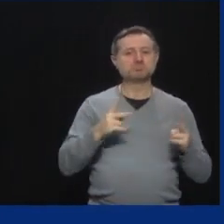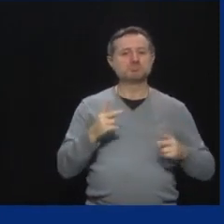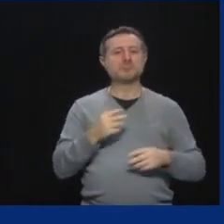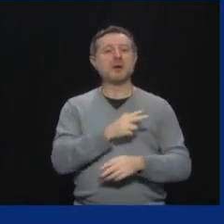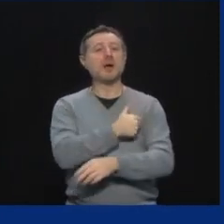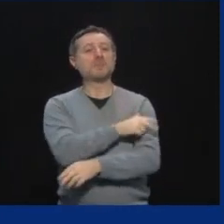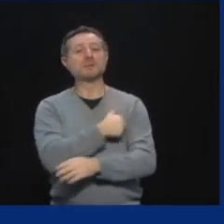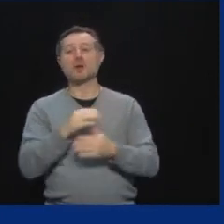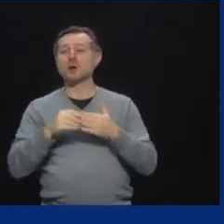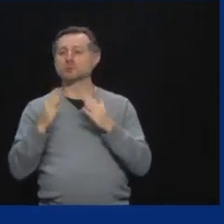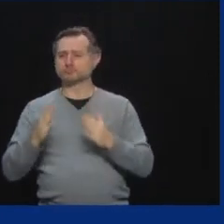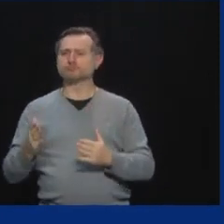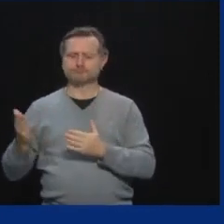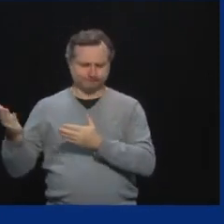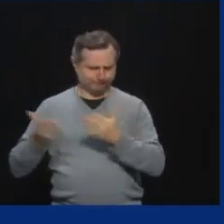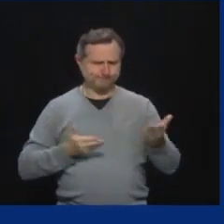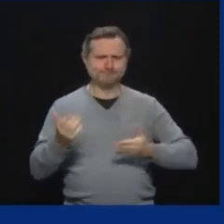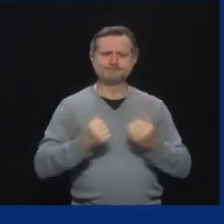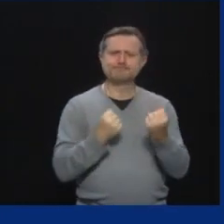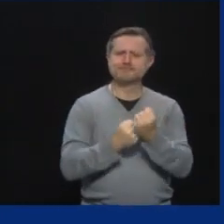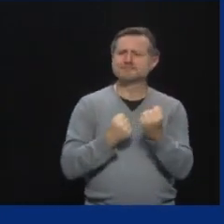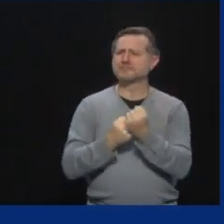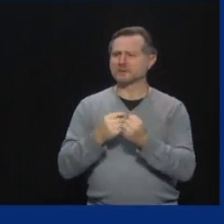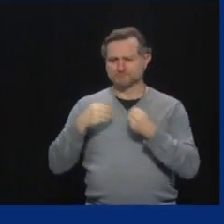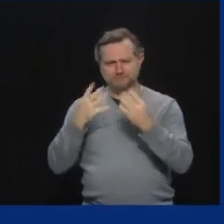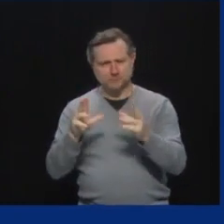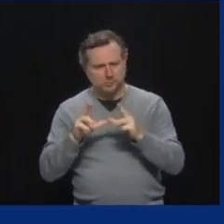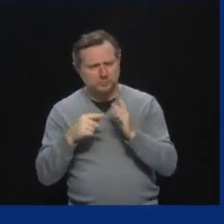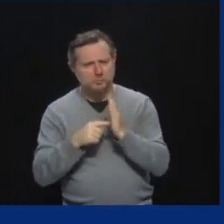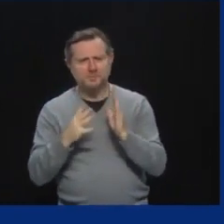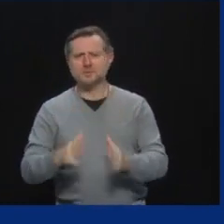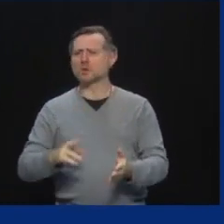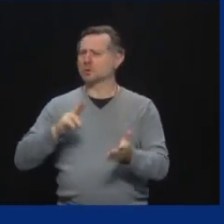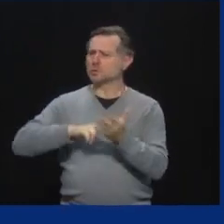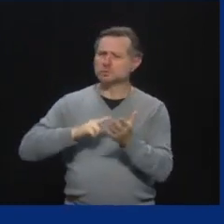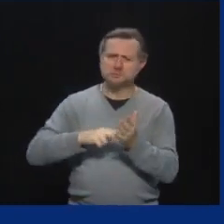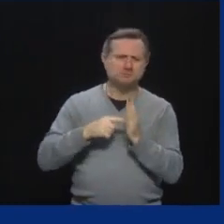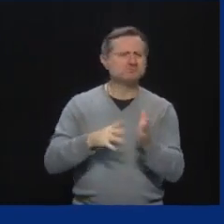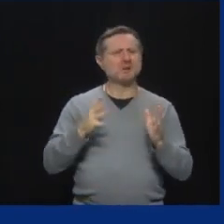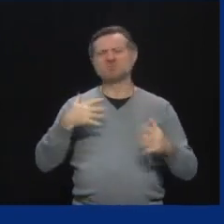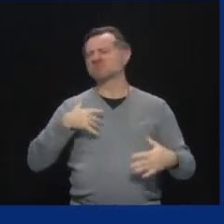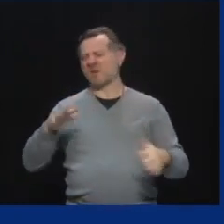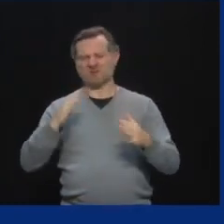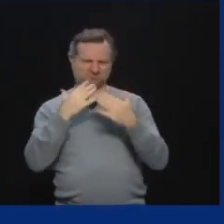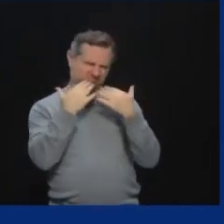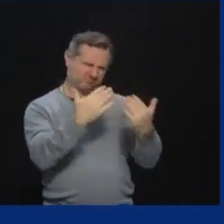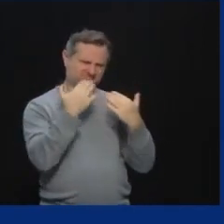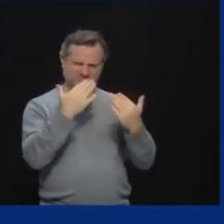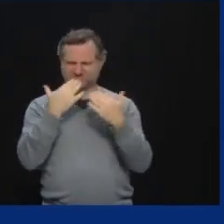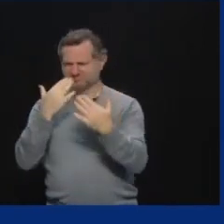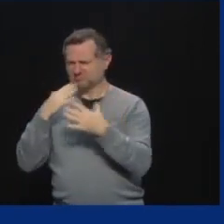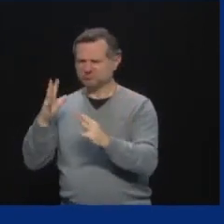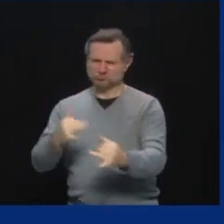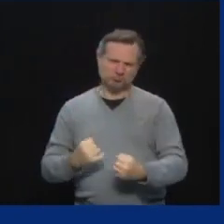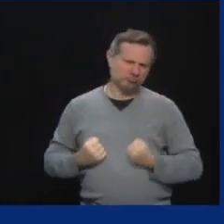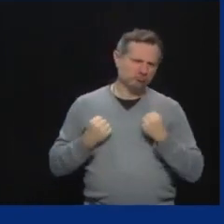representatives of the unions, the nurses in particular. I thank them for having the courage to stand up for their members who were vaccinated and